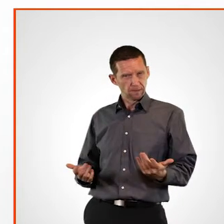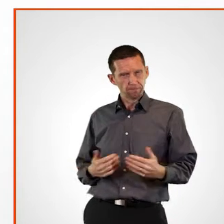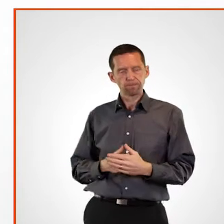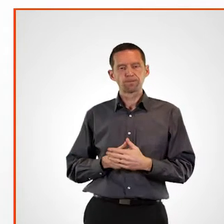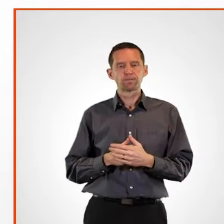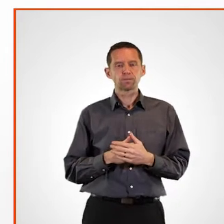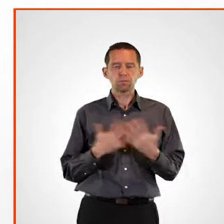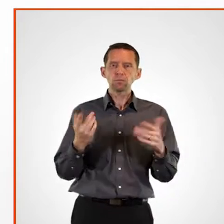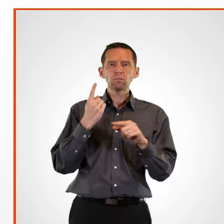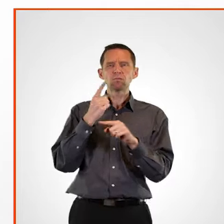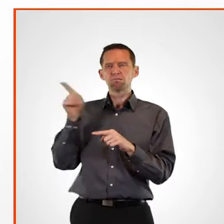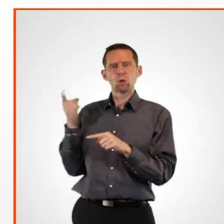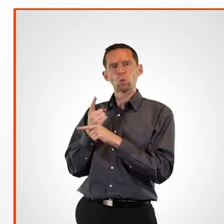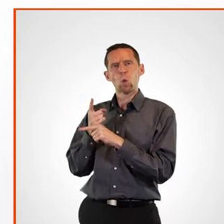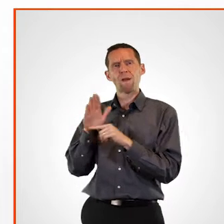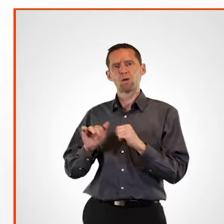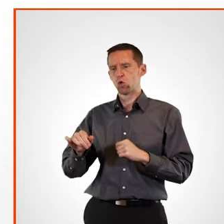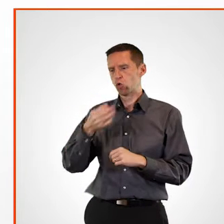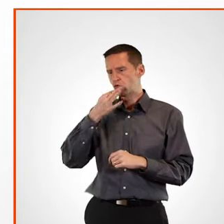I'll come back to age in a minute. They talked about the child...